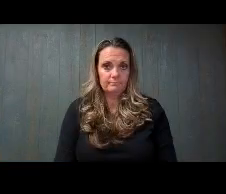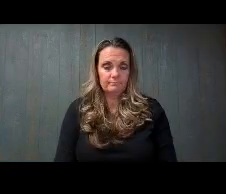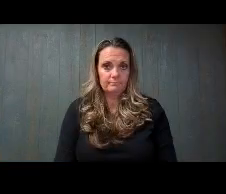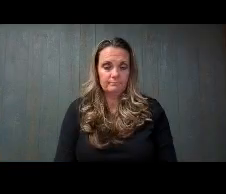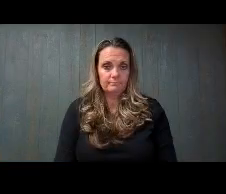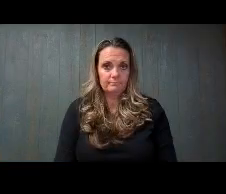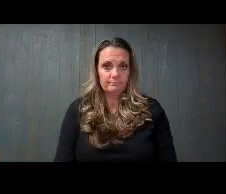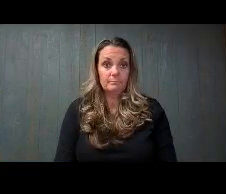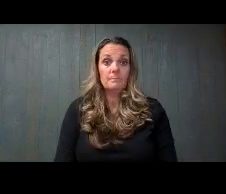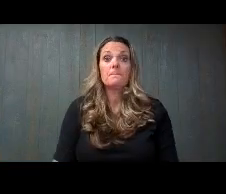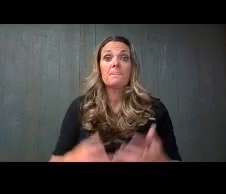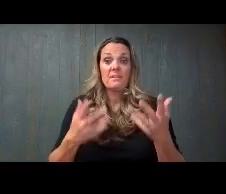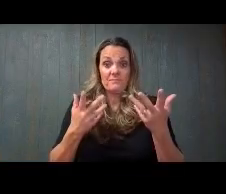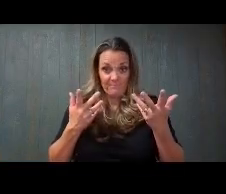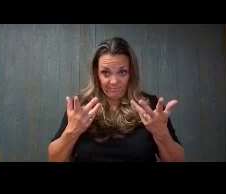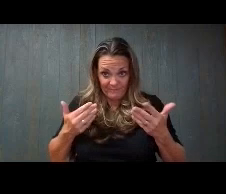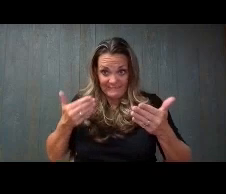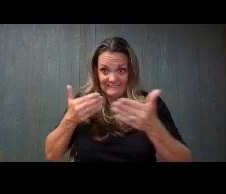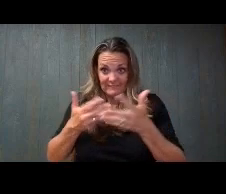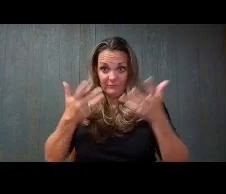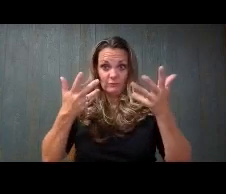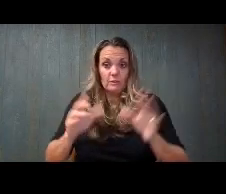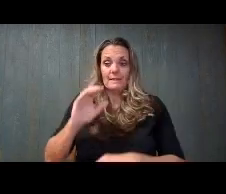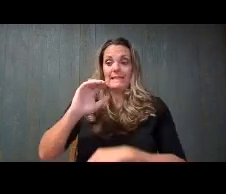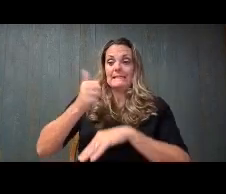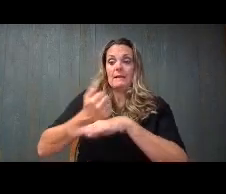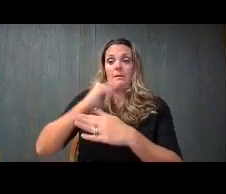To conclude the Establishment project email address listed